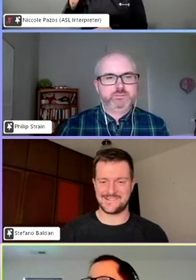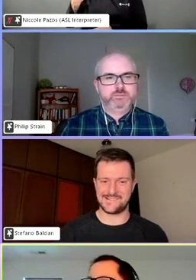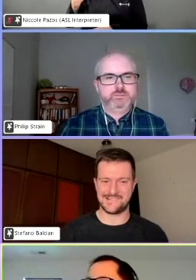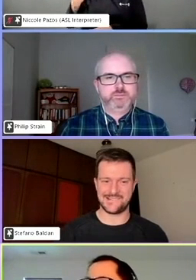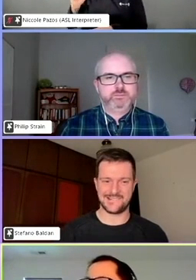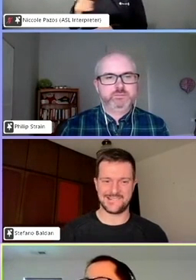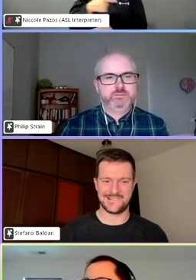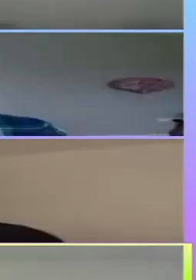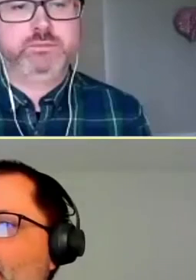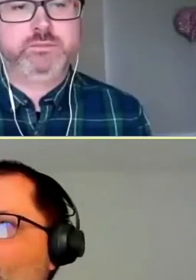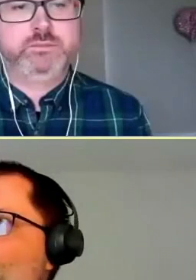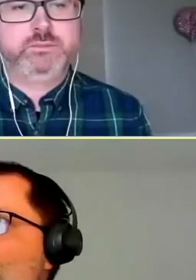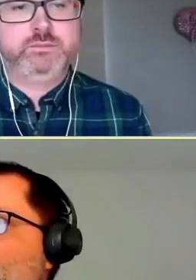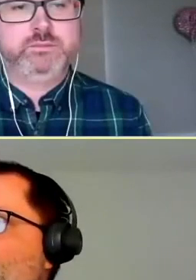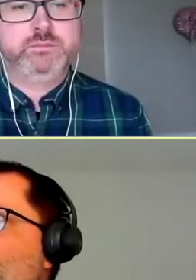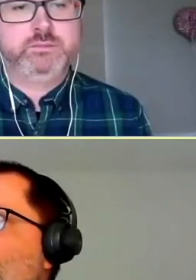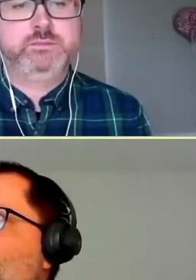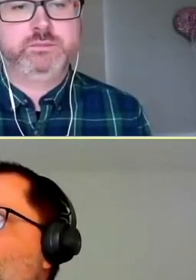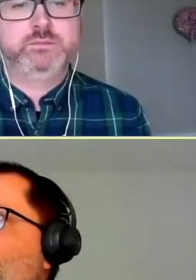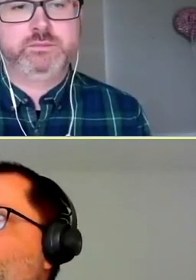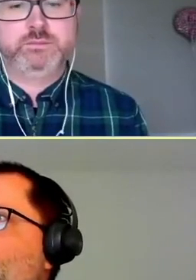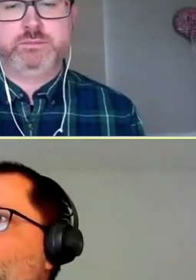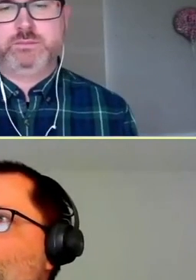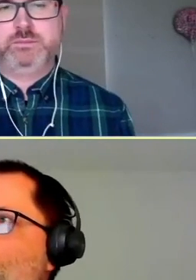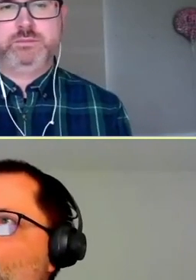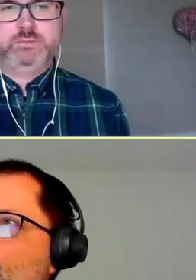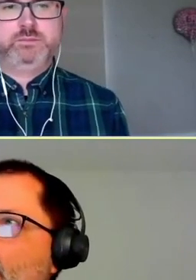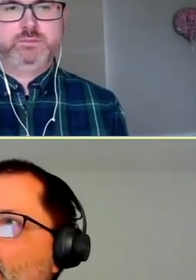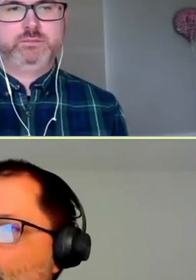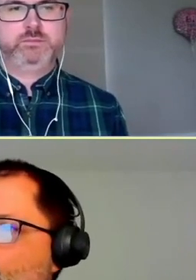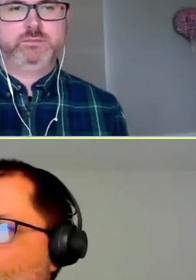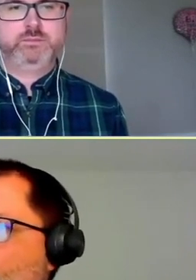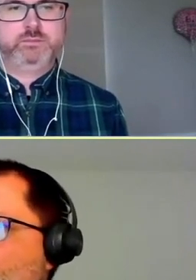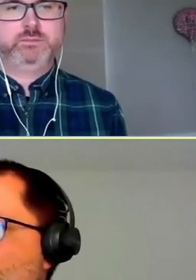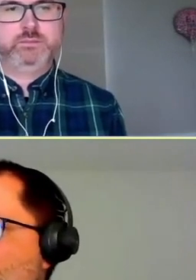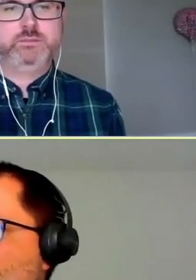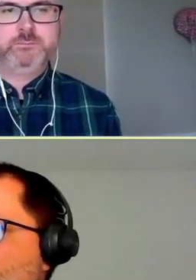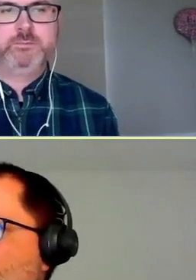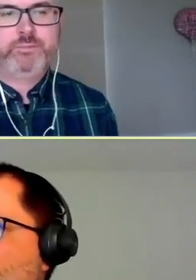so it's dependent of the various implementation PMC they are different from any that